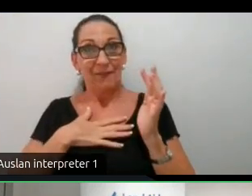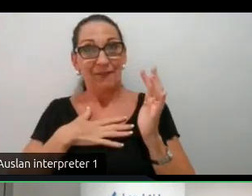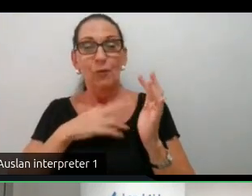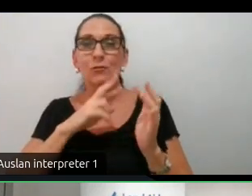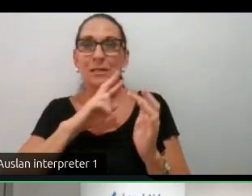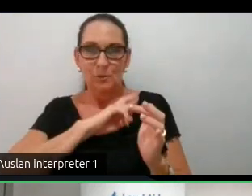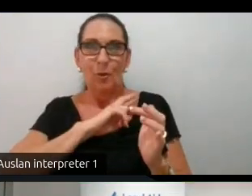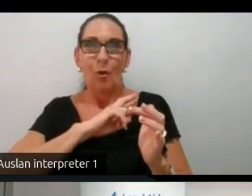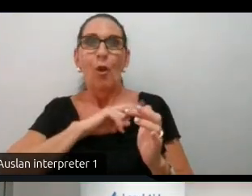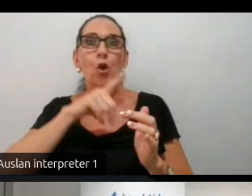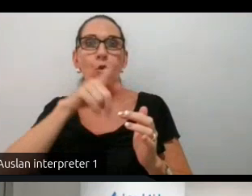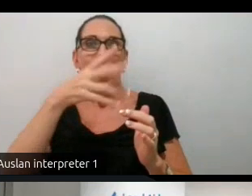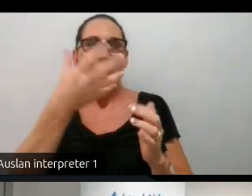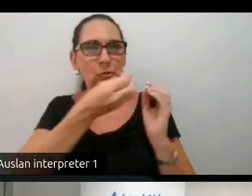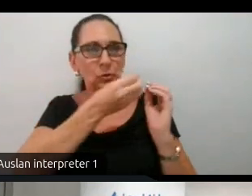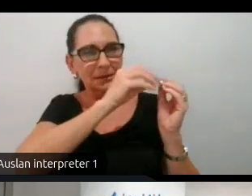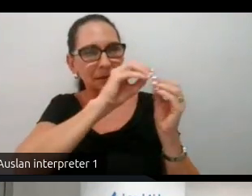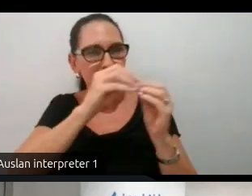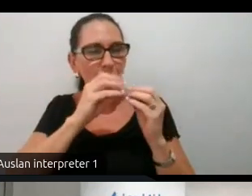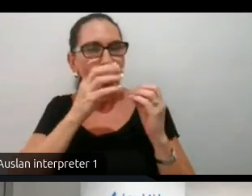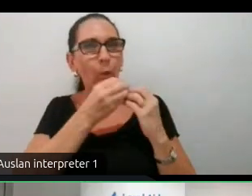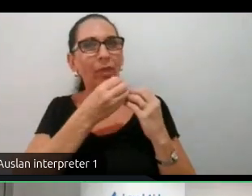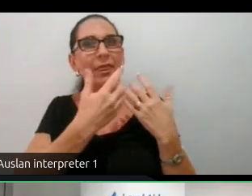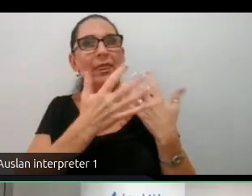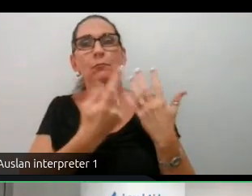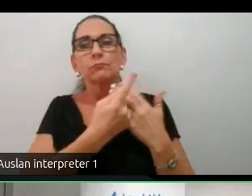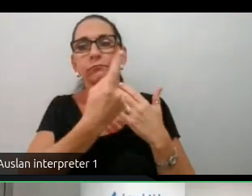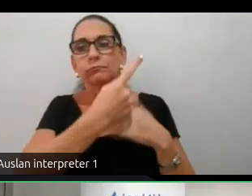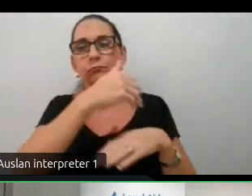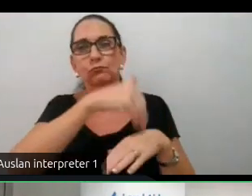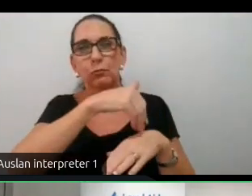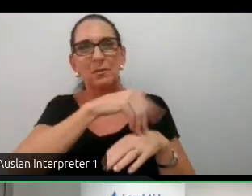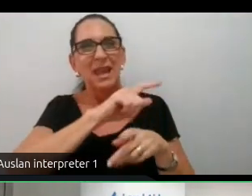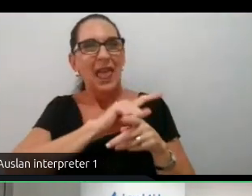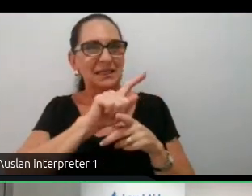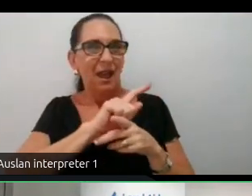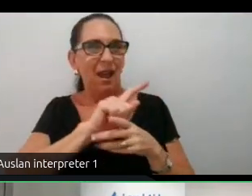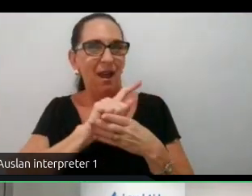with the hard hat and you're dealing with all of the issues that come up later. Uh which I think